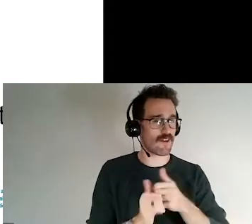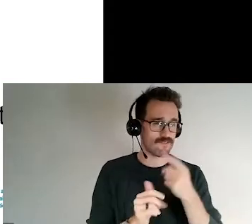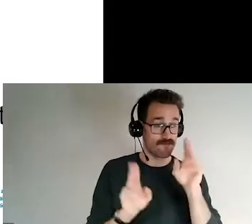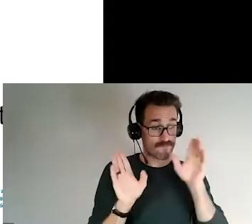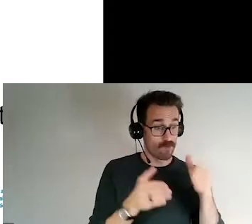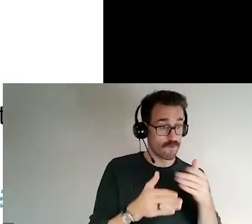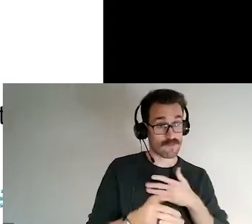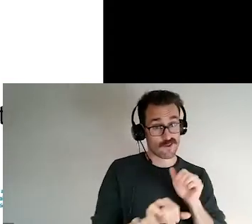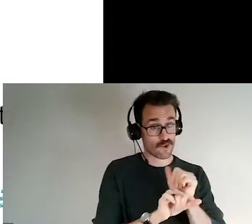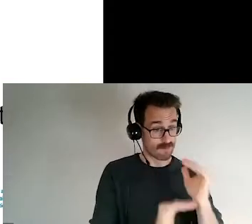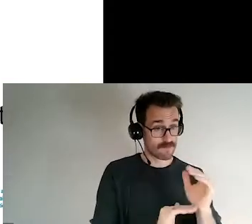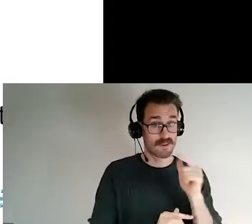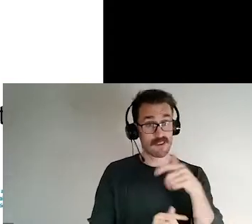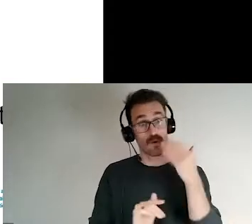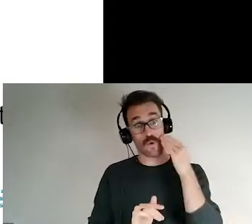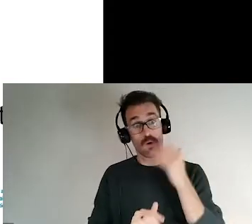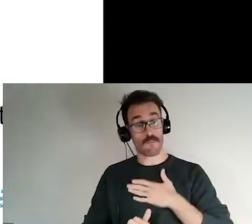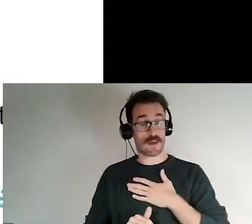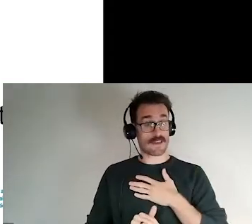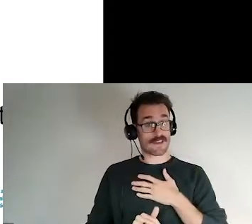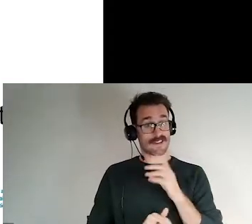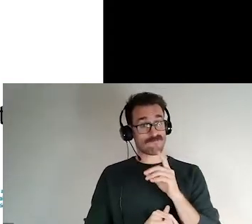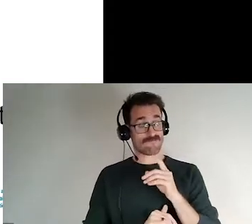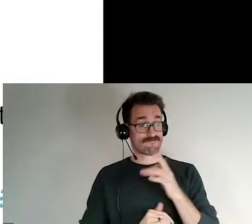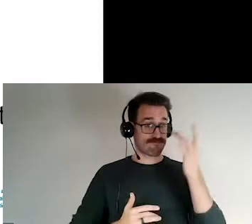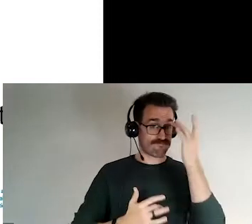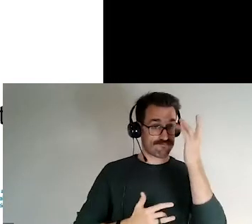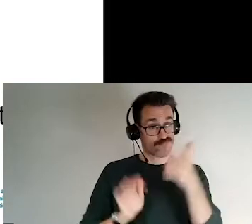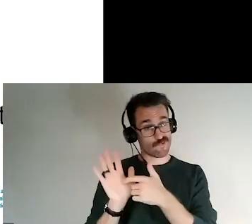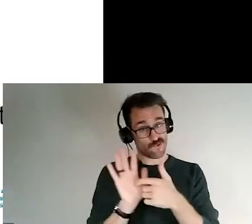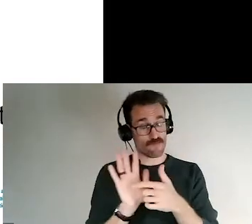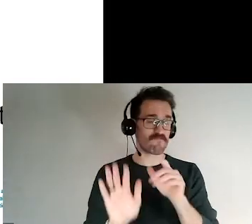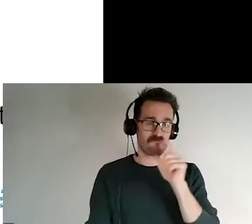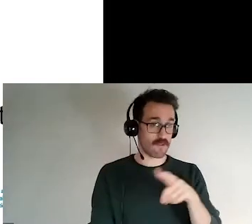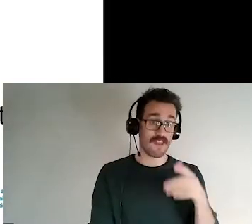symptoms. We've also done research with workplace representatives and they tell us that there are a